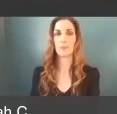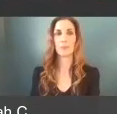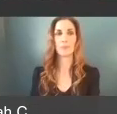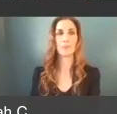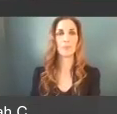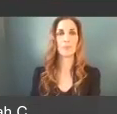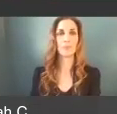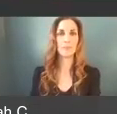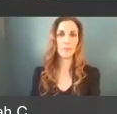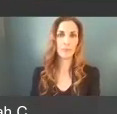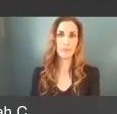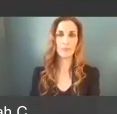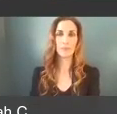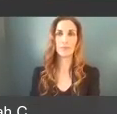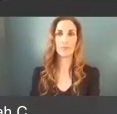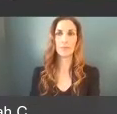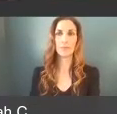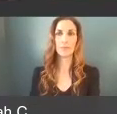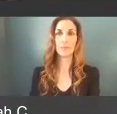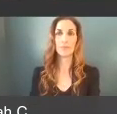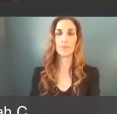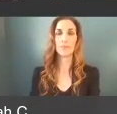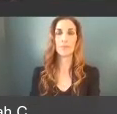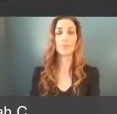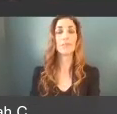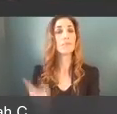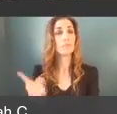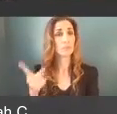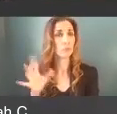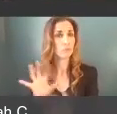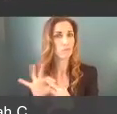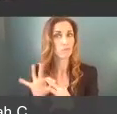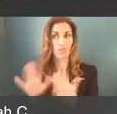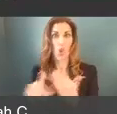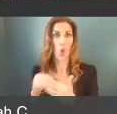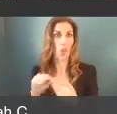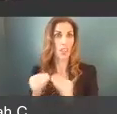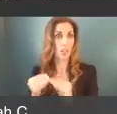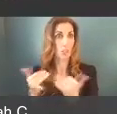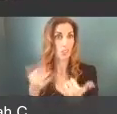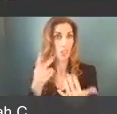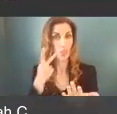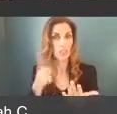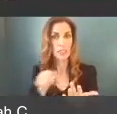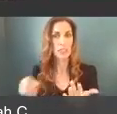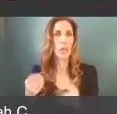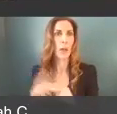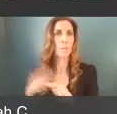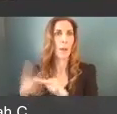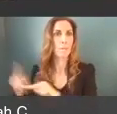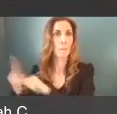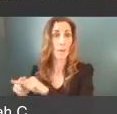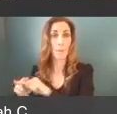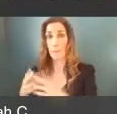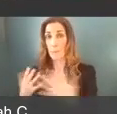Now that all, you said all the key indicators are going up in the County. Is there any sign that the